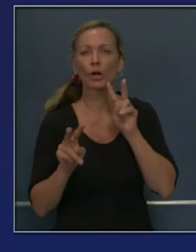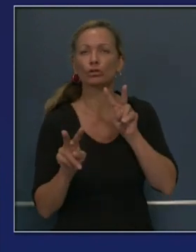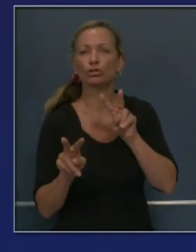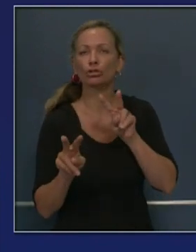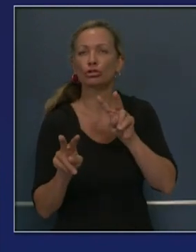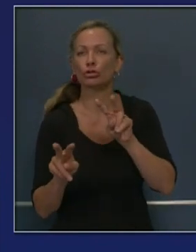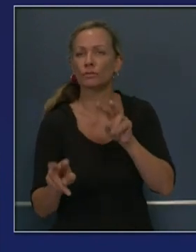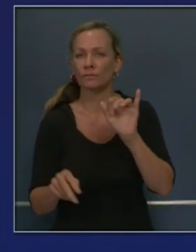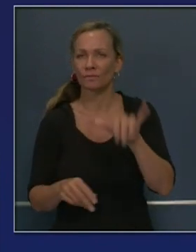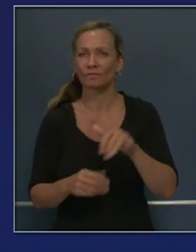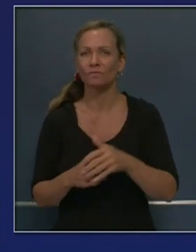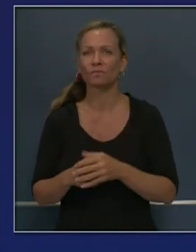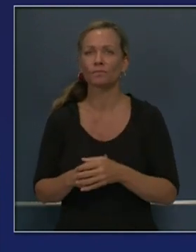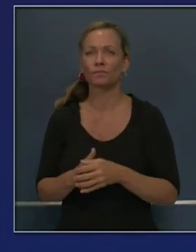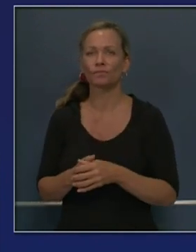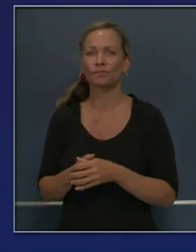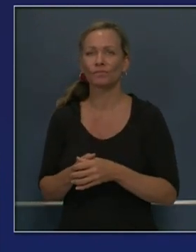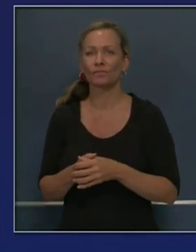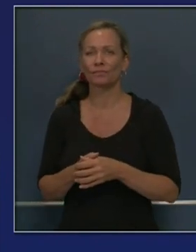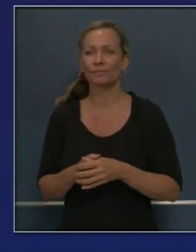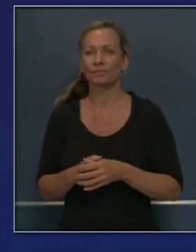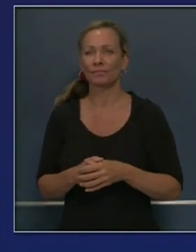SOME MORE UPDATES ON THE SLIDES